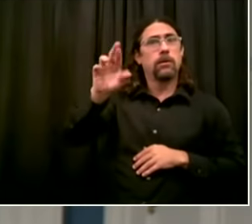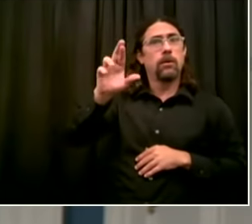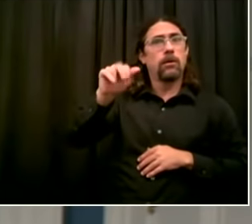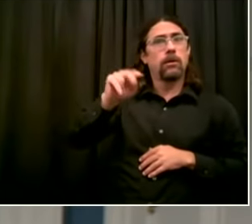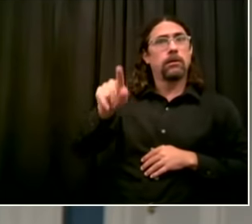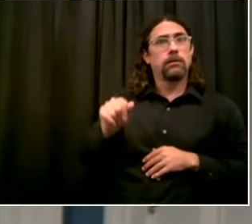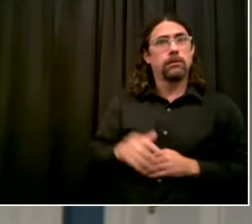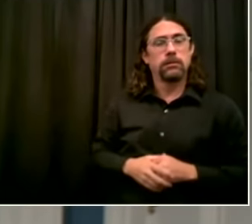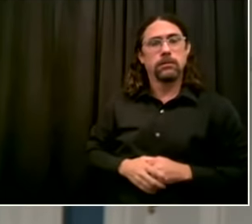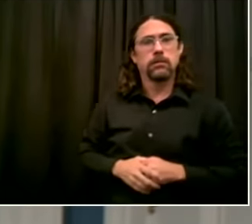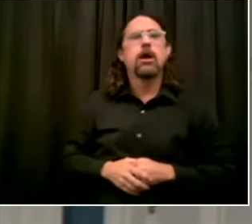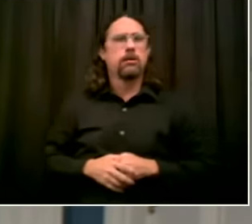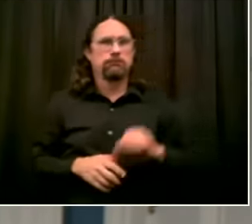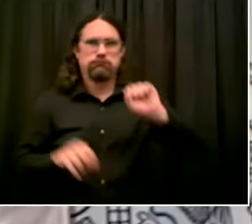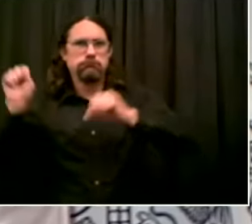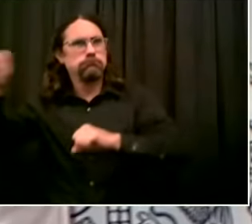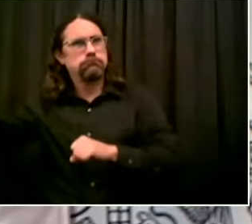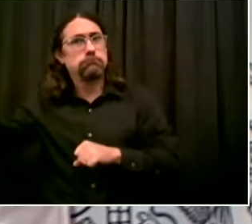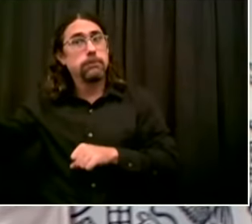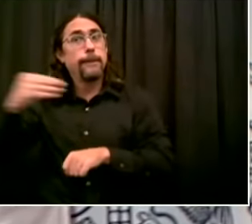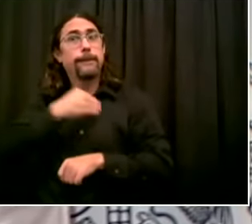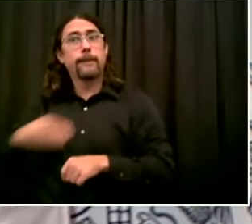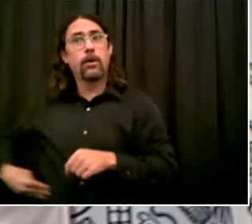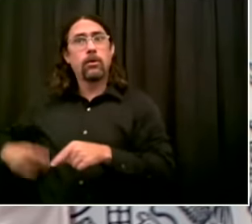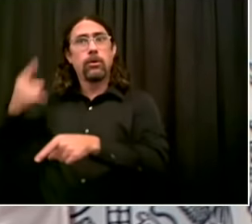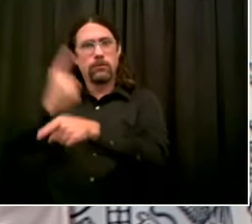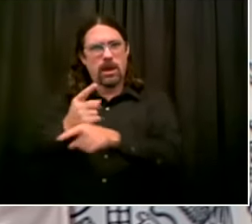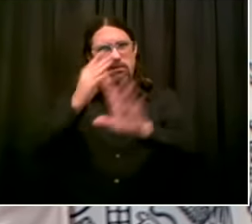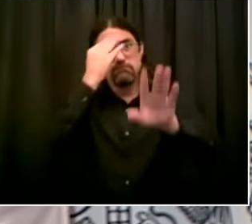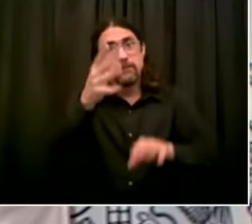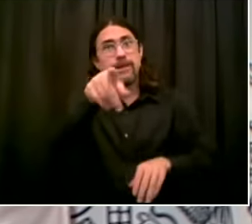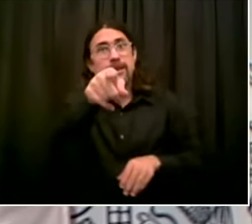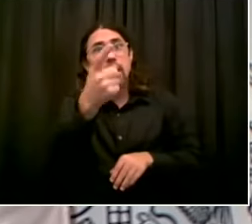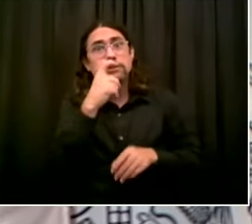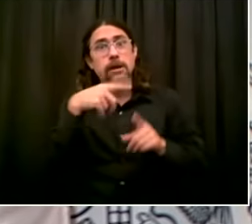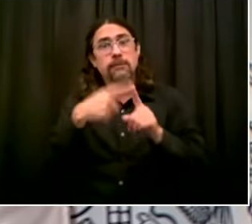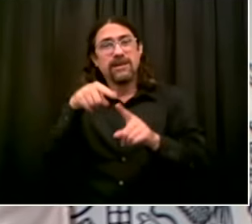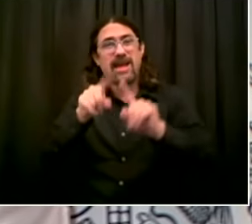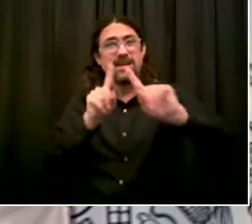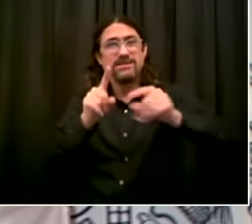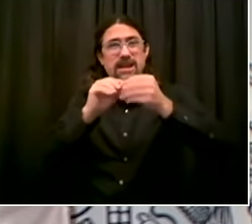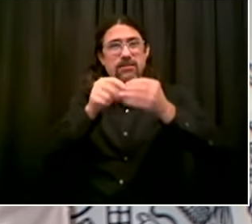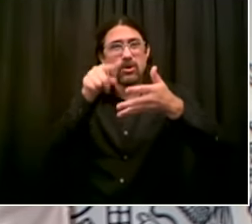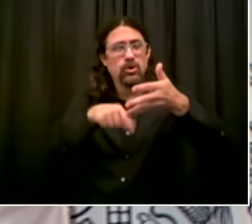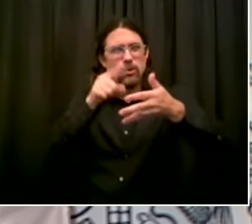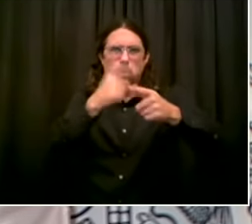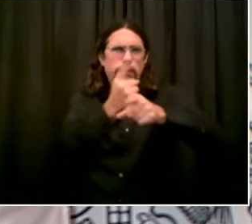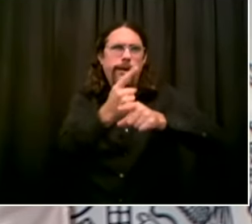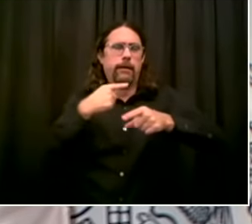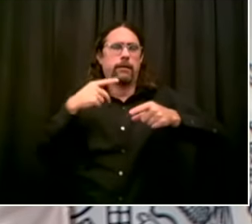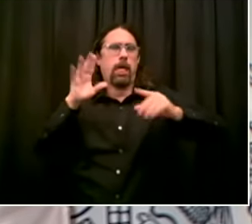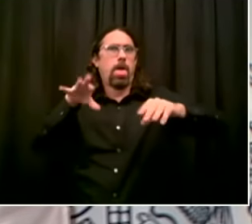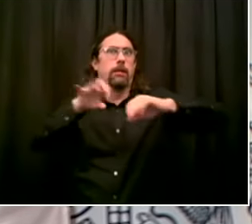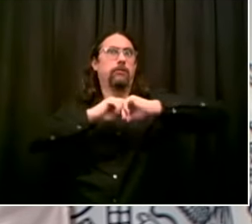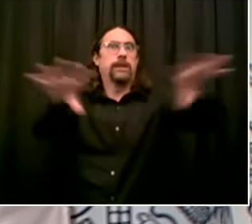THE INFORMAOTIN PERSONALLY. THERE IS NO NEED FOR A SUBPOENA. WE WANT TO MAKE